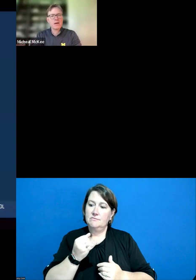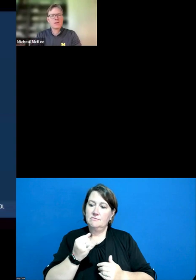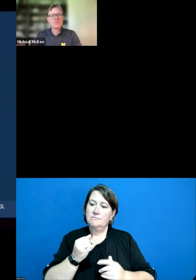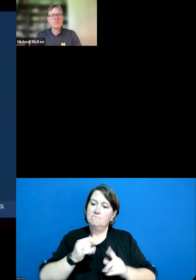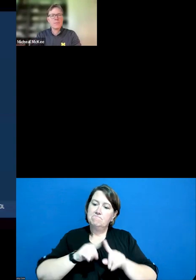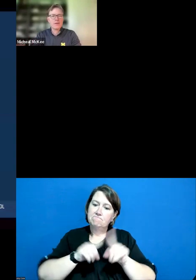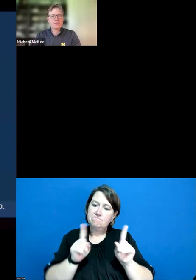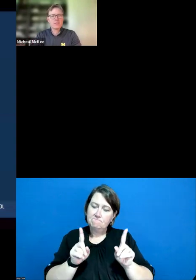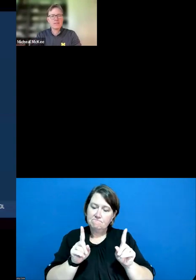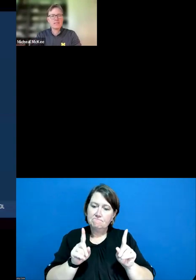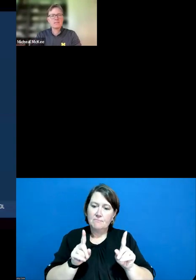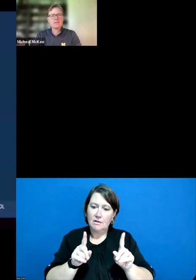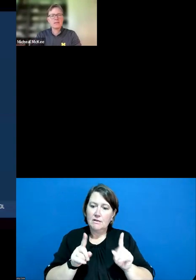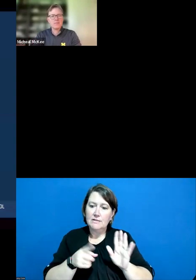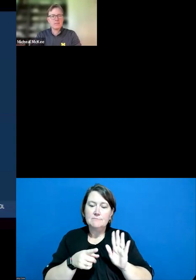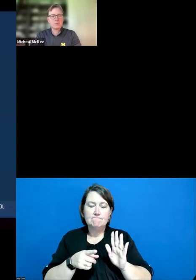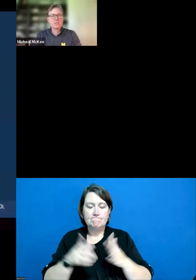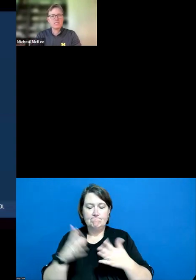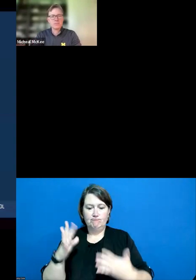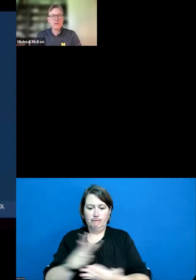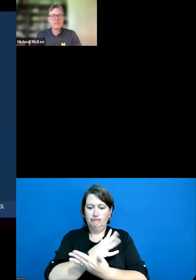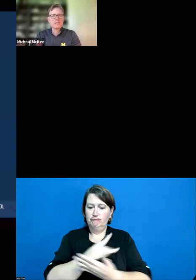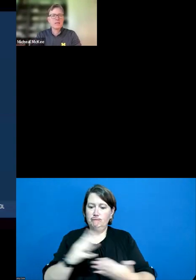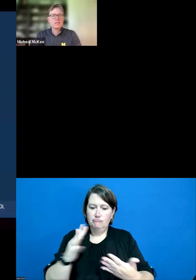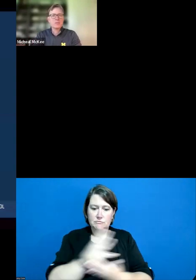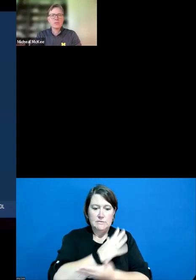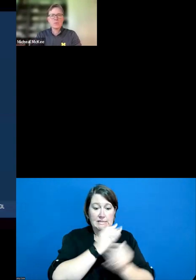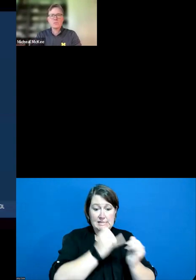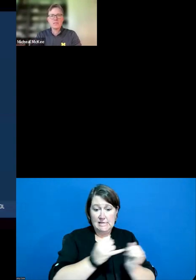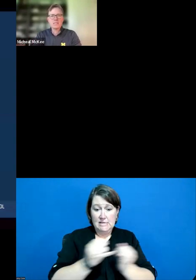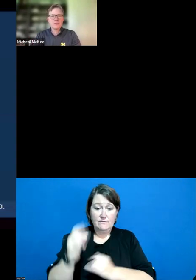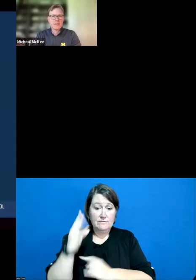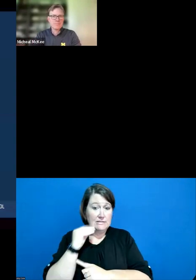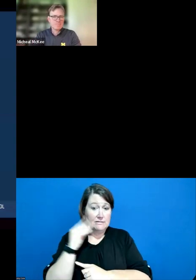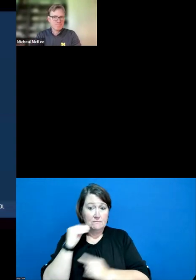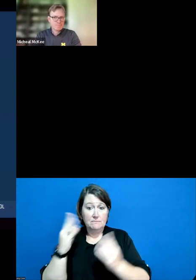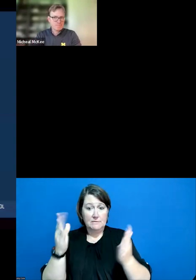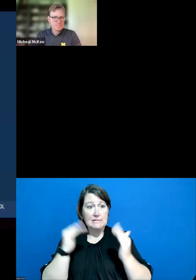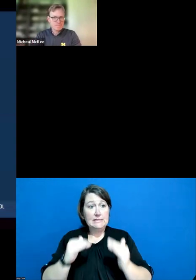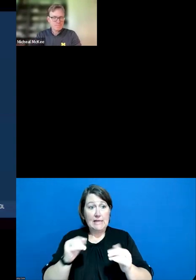of the barriers that these individuals experience. So we go to the next slide.